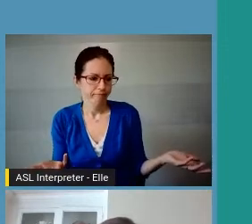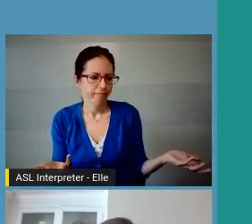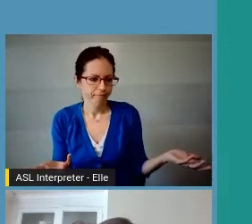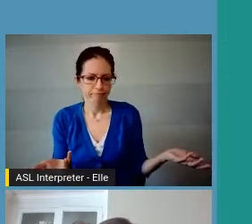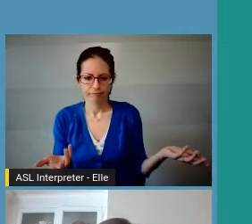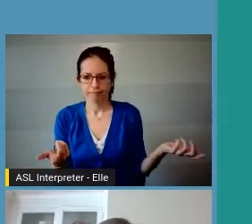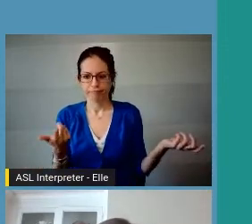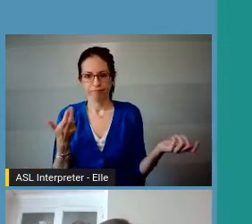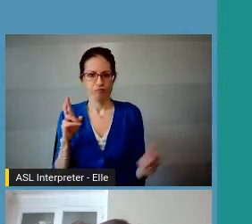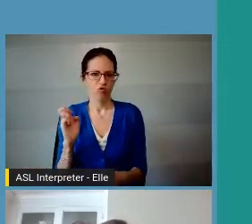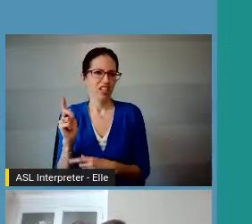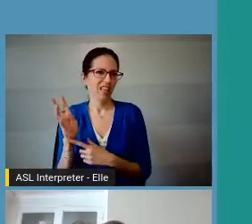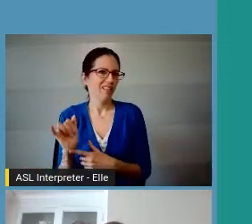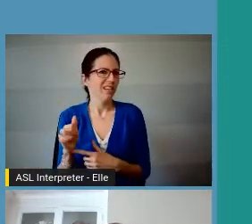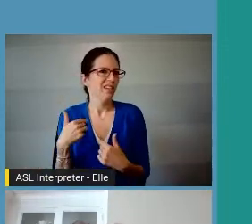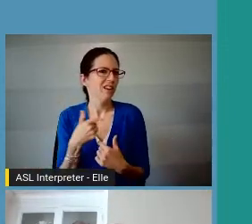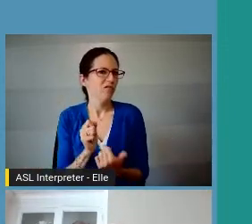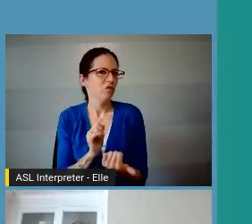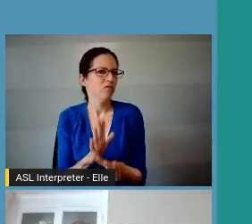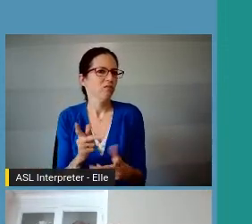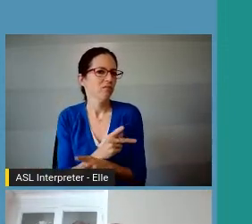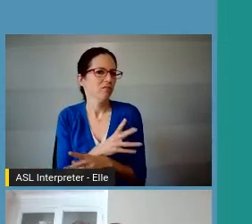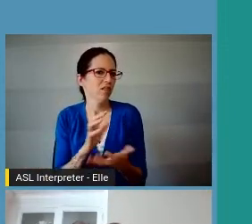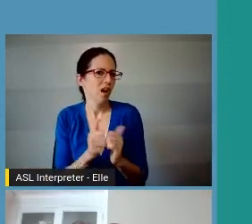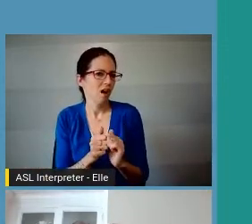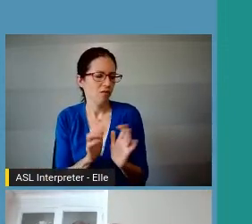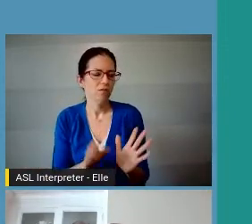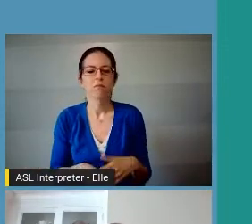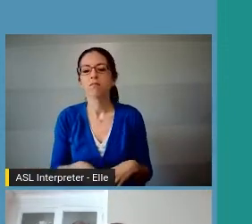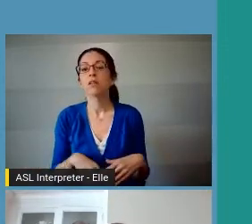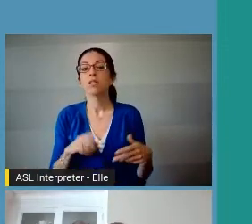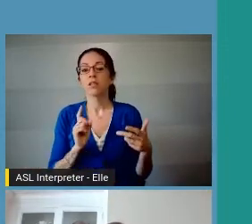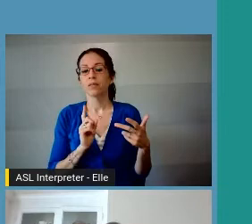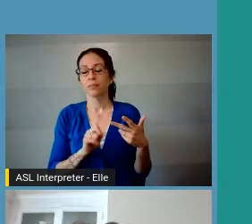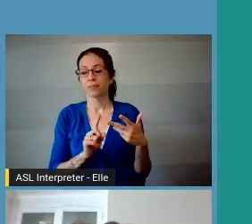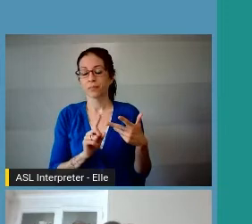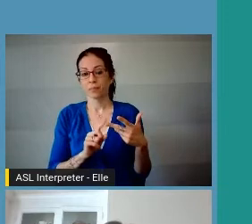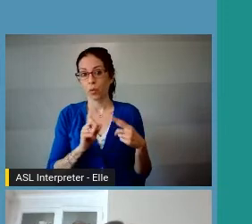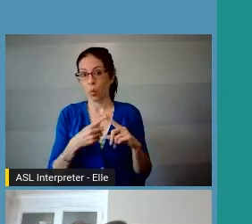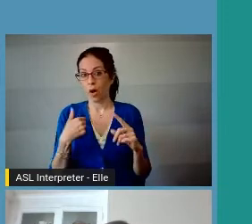had to face. The other thing is that when they started this they generally know where they were going